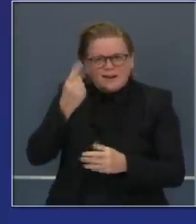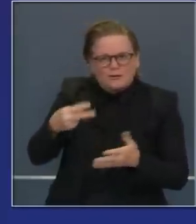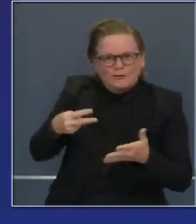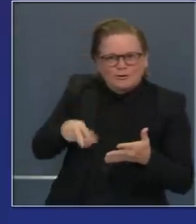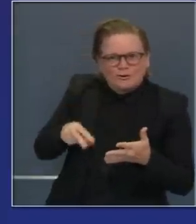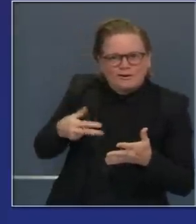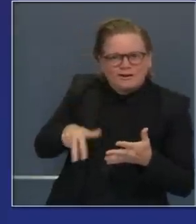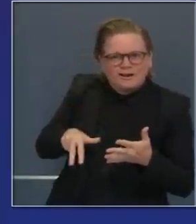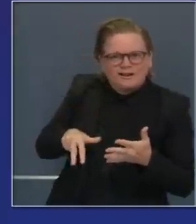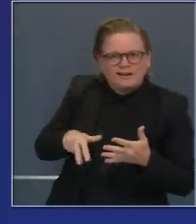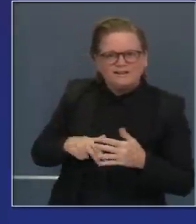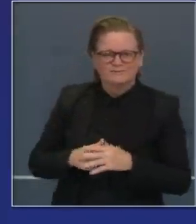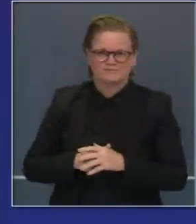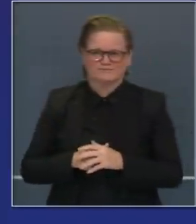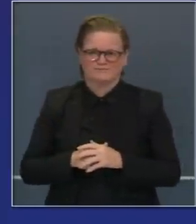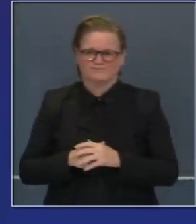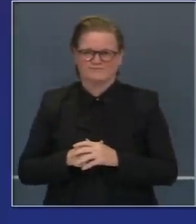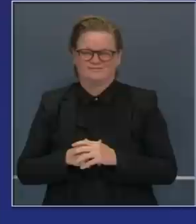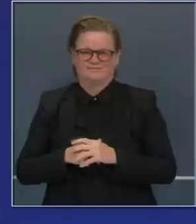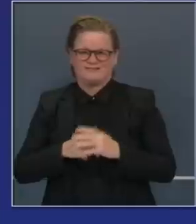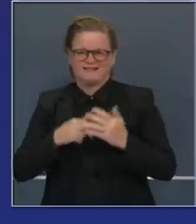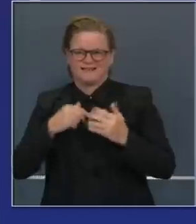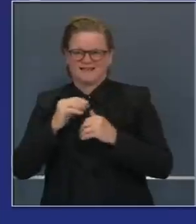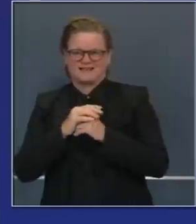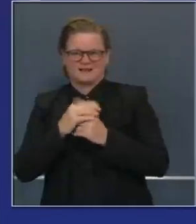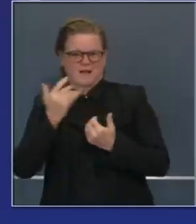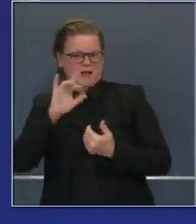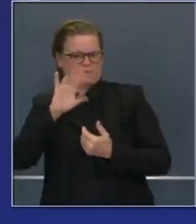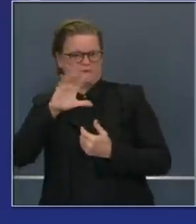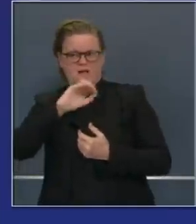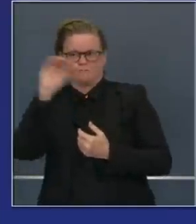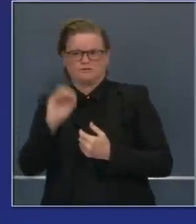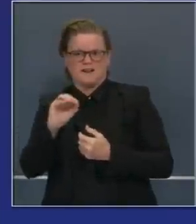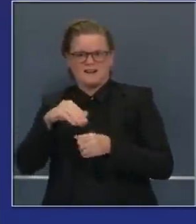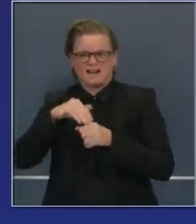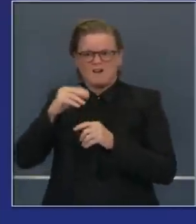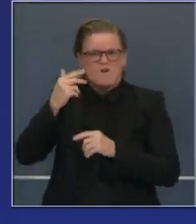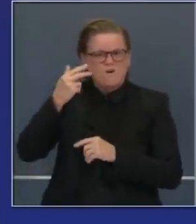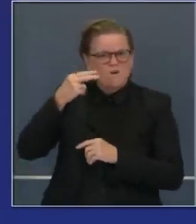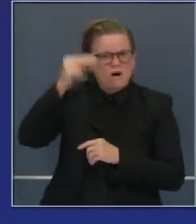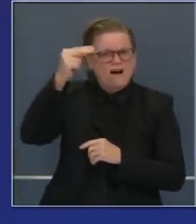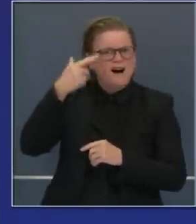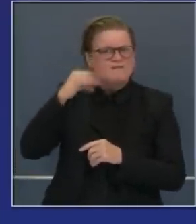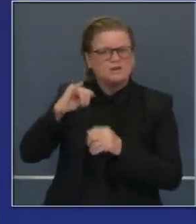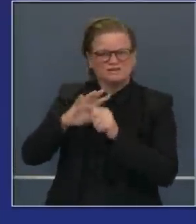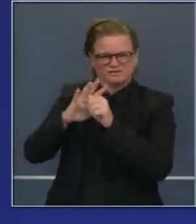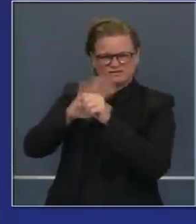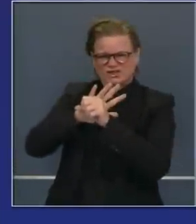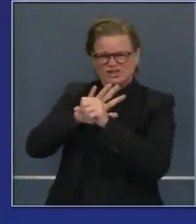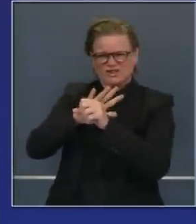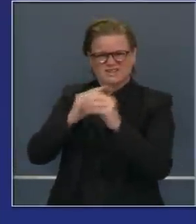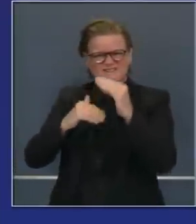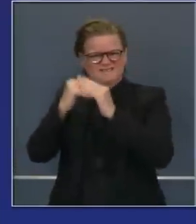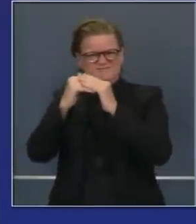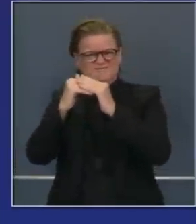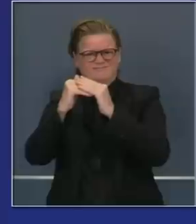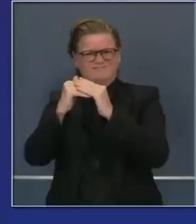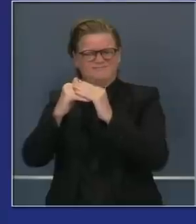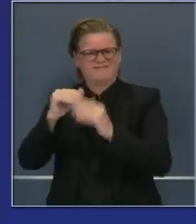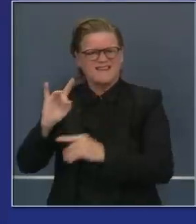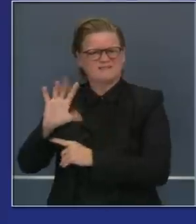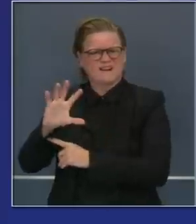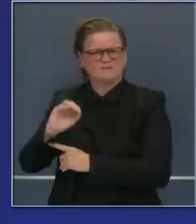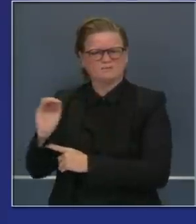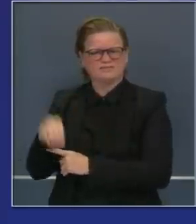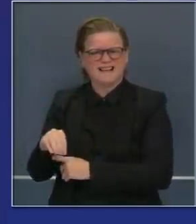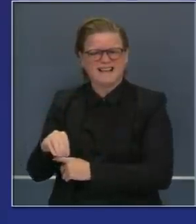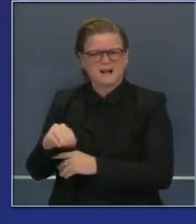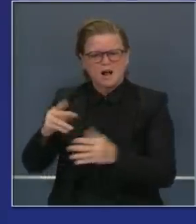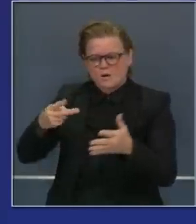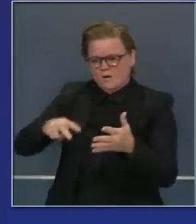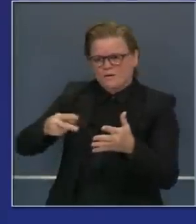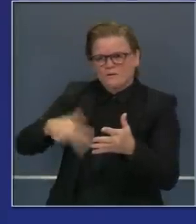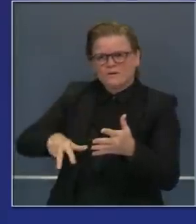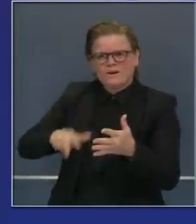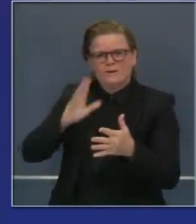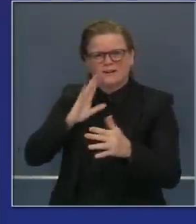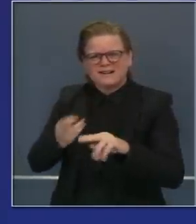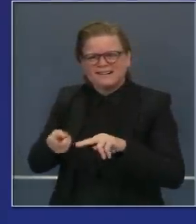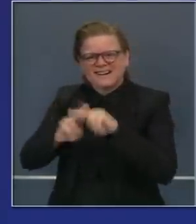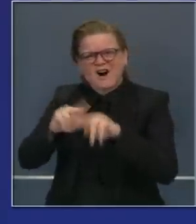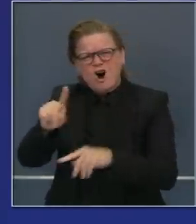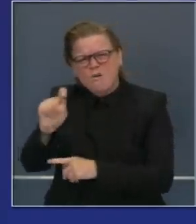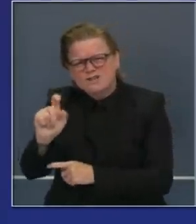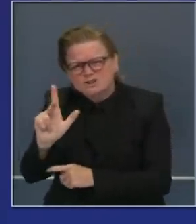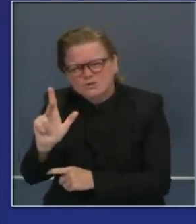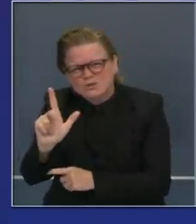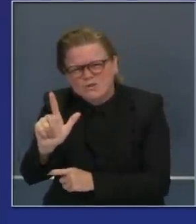STATEWIDE.